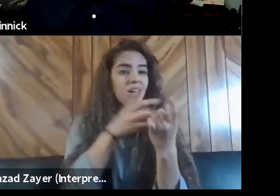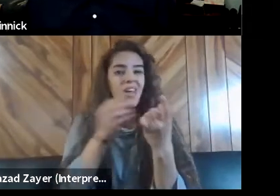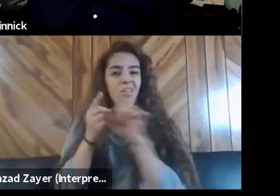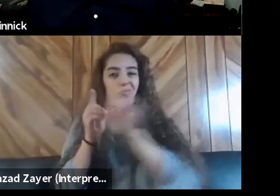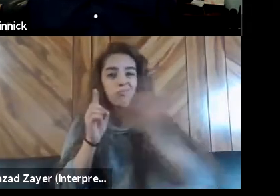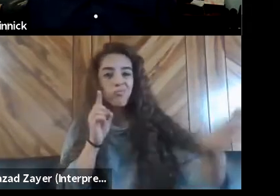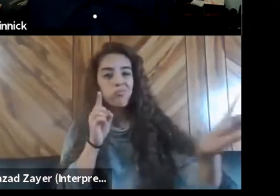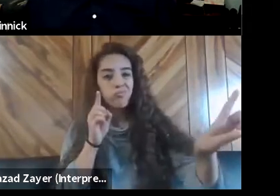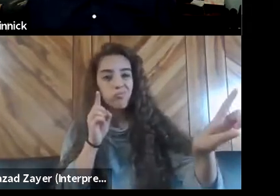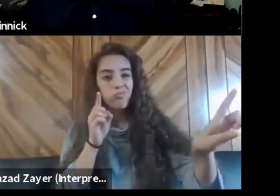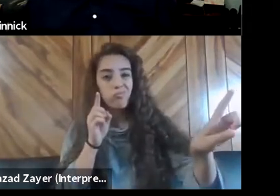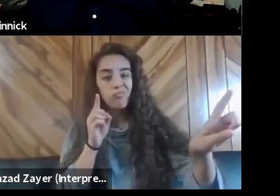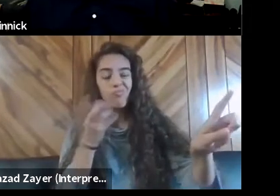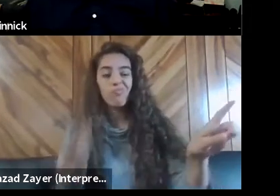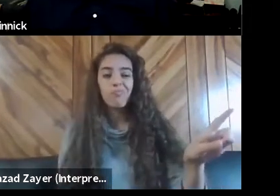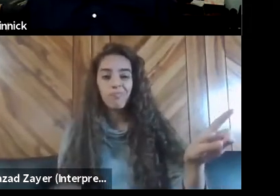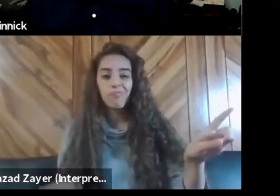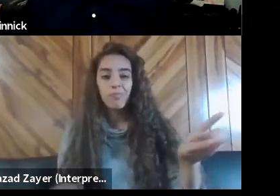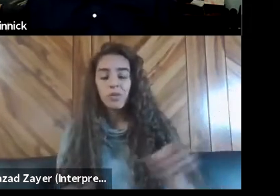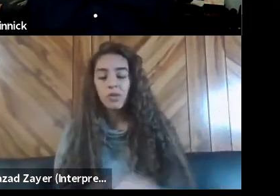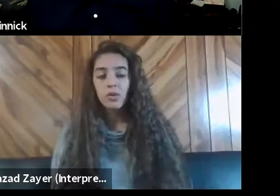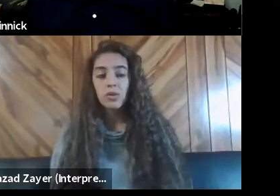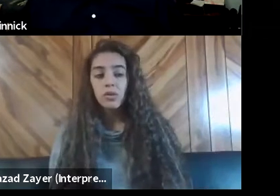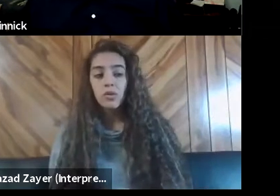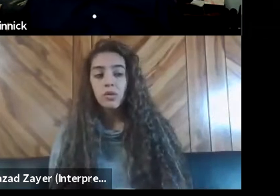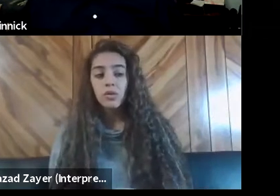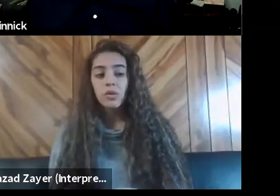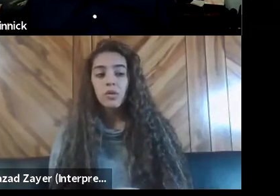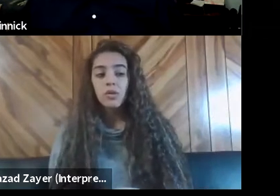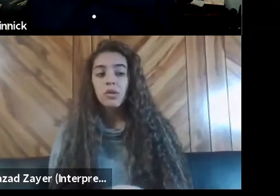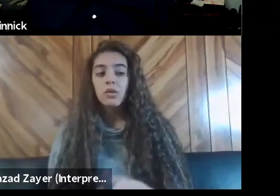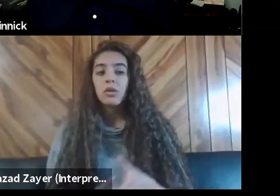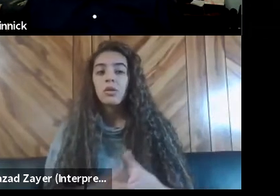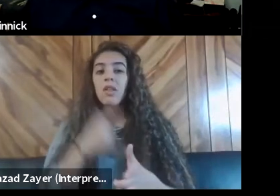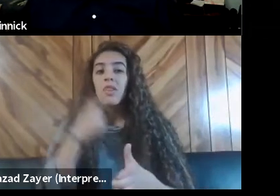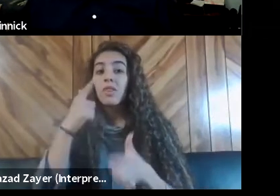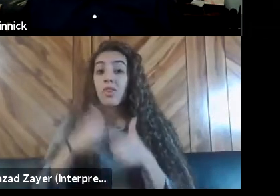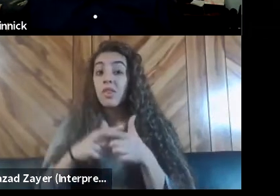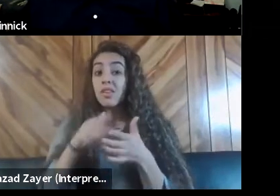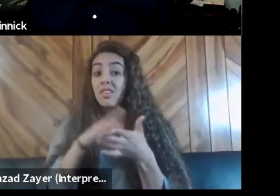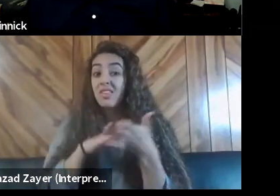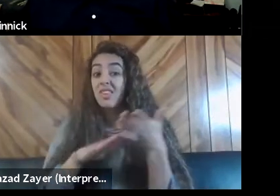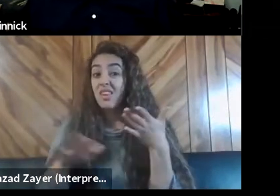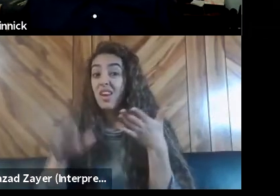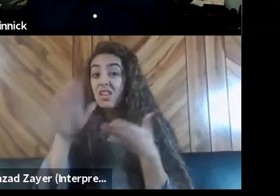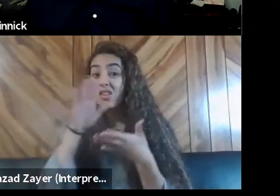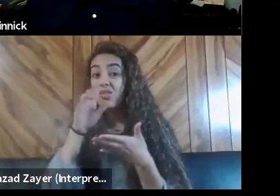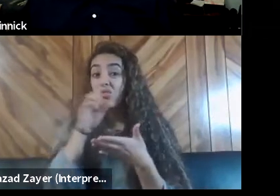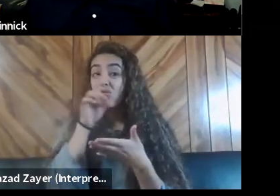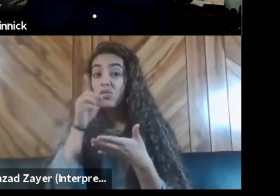in high school and college, he had the same difficulty, where